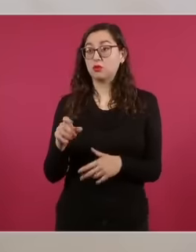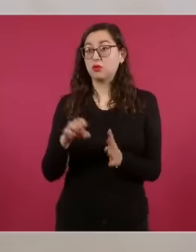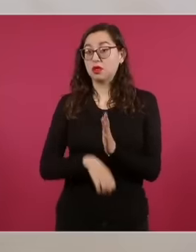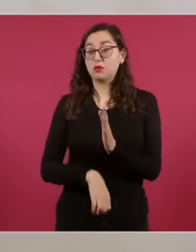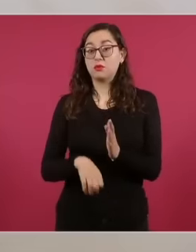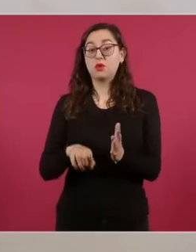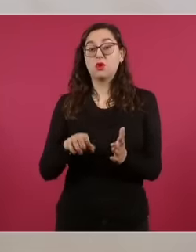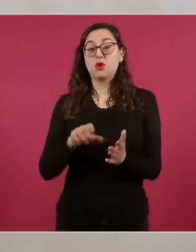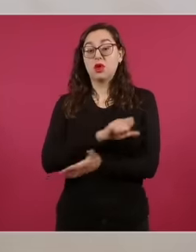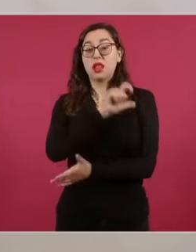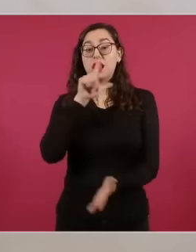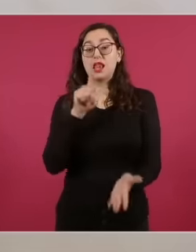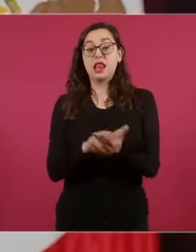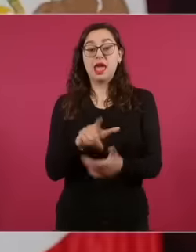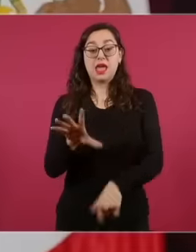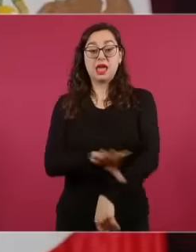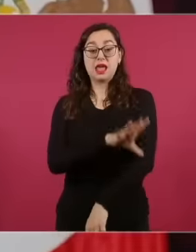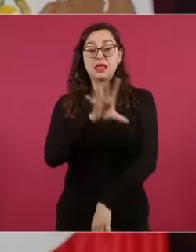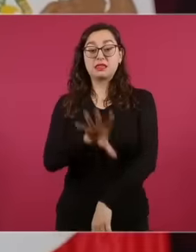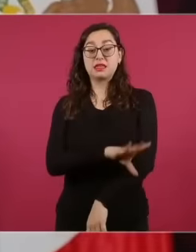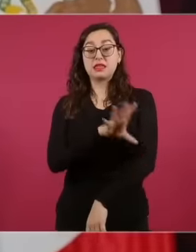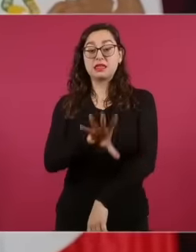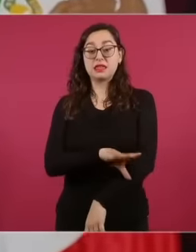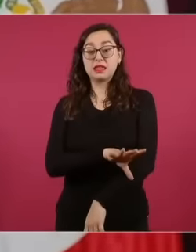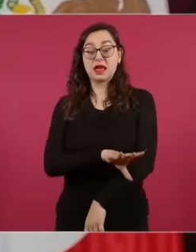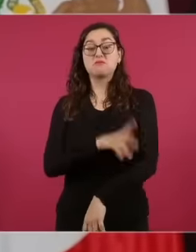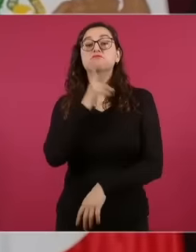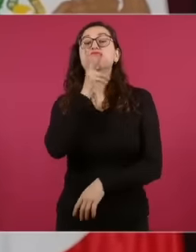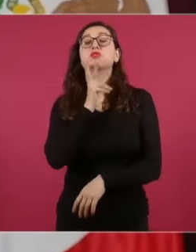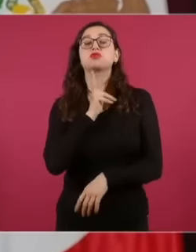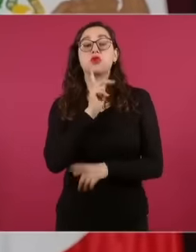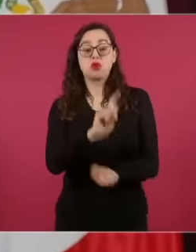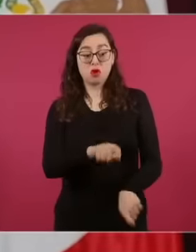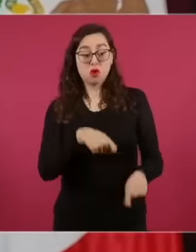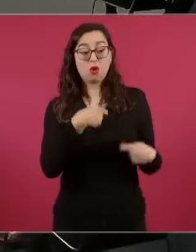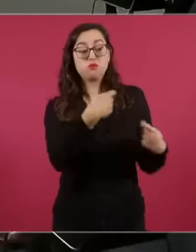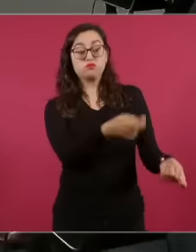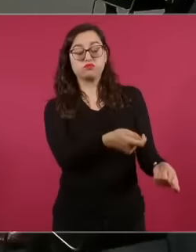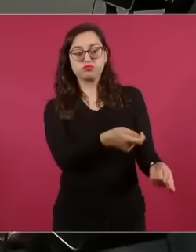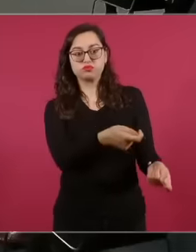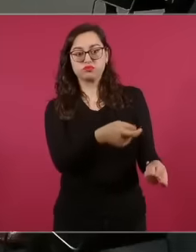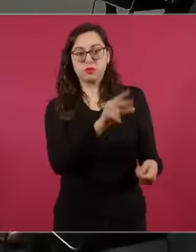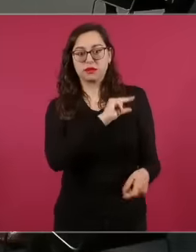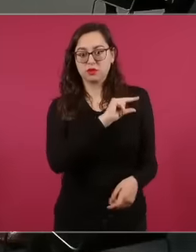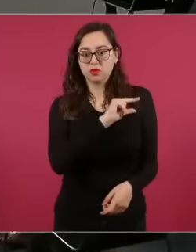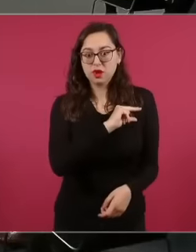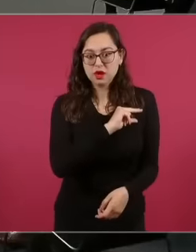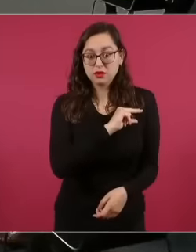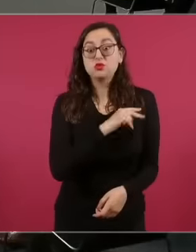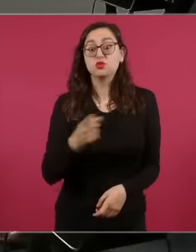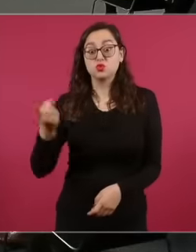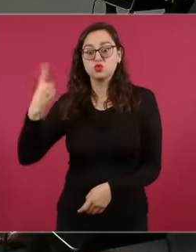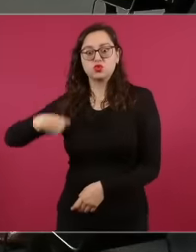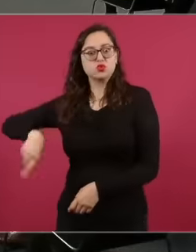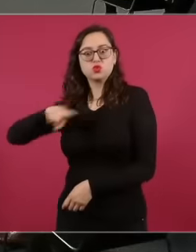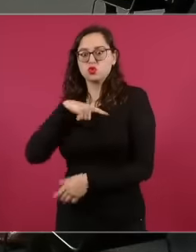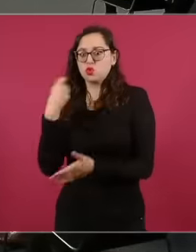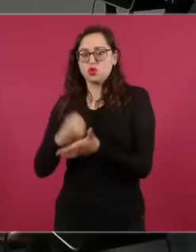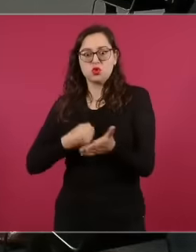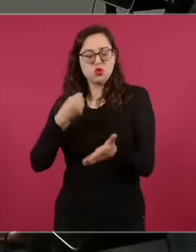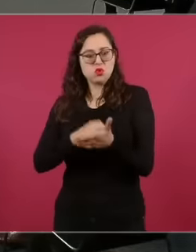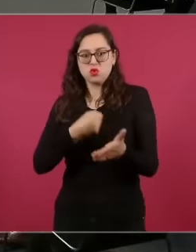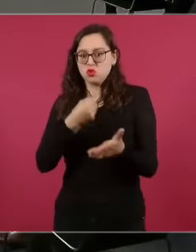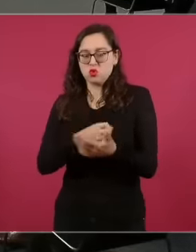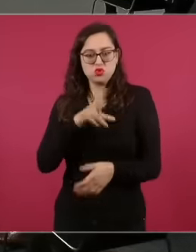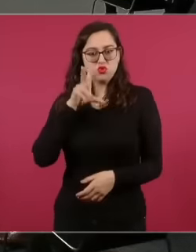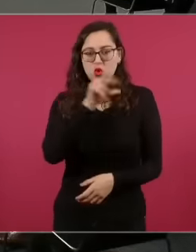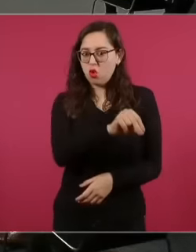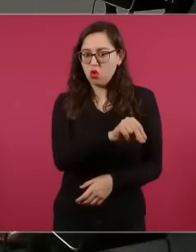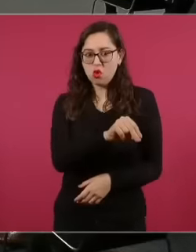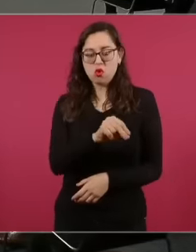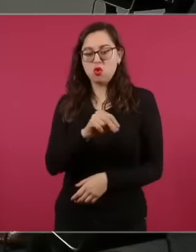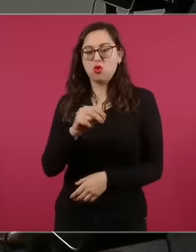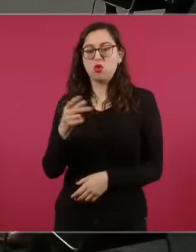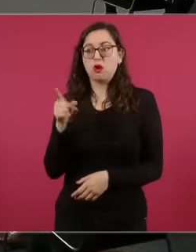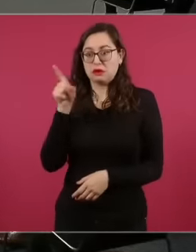oil. The judiciary went to court to hold a consultation